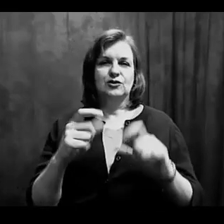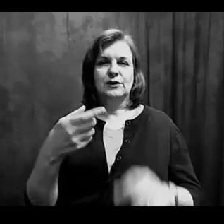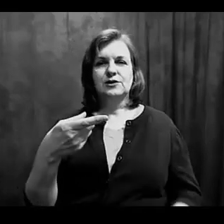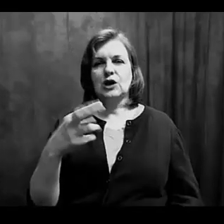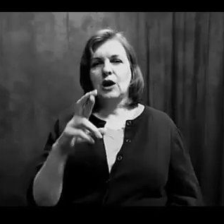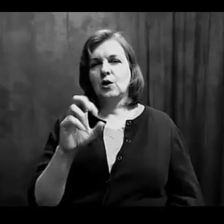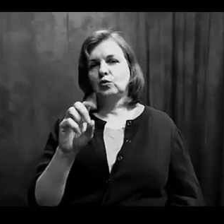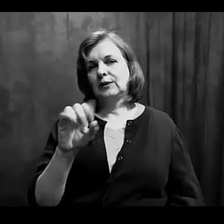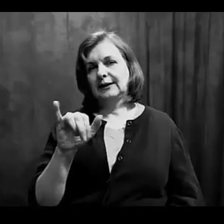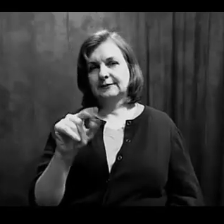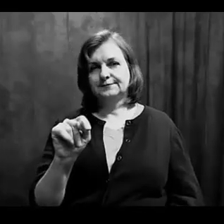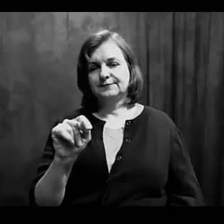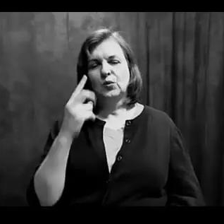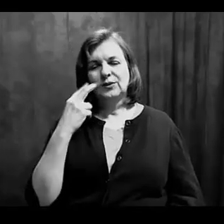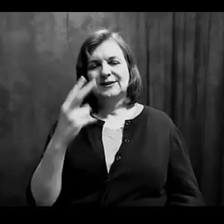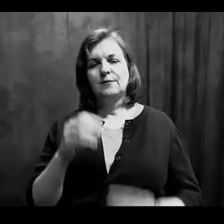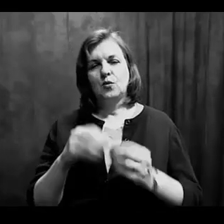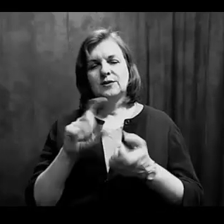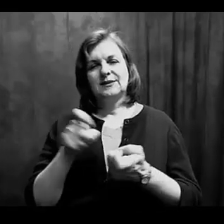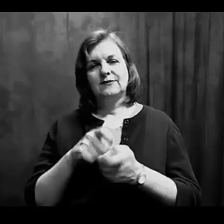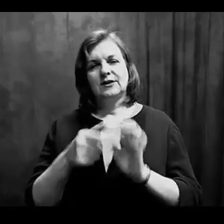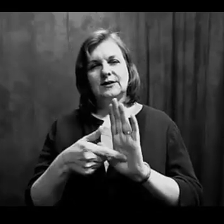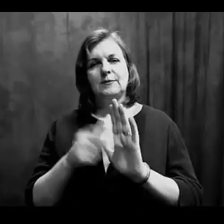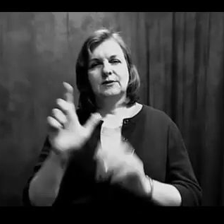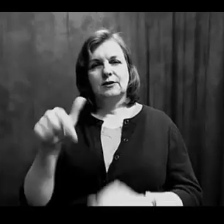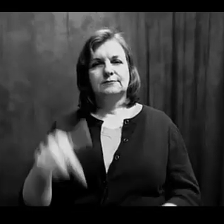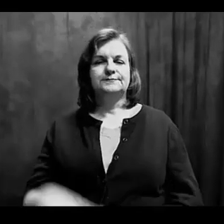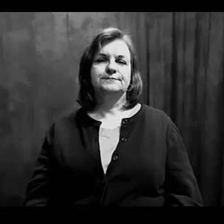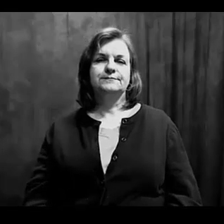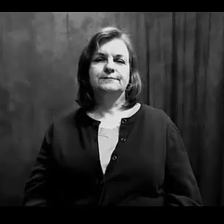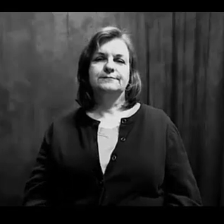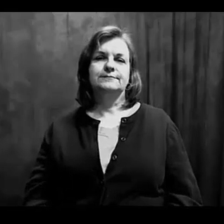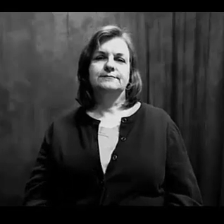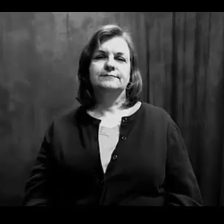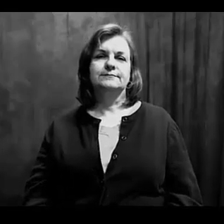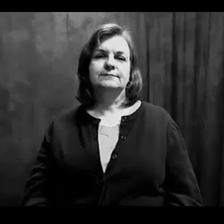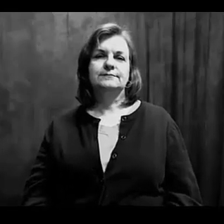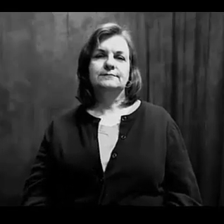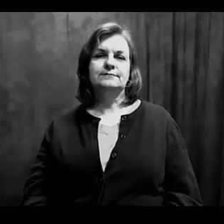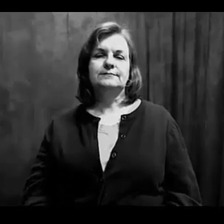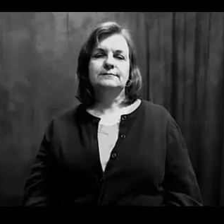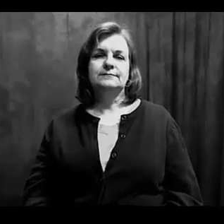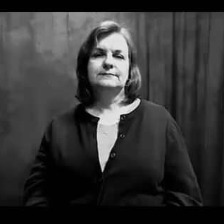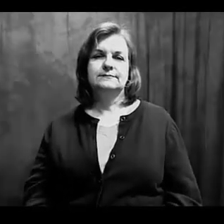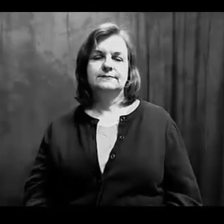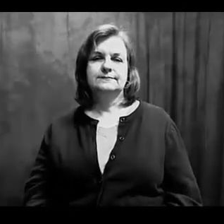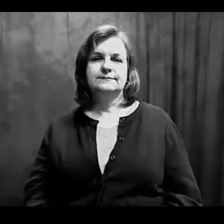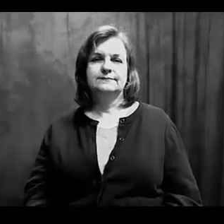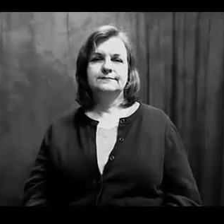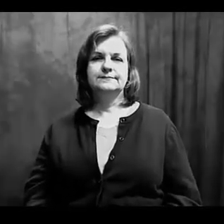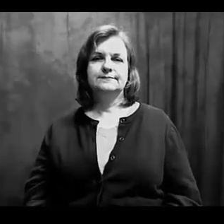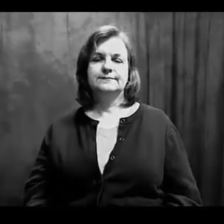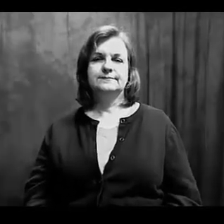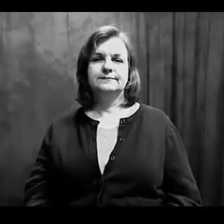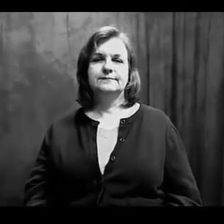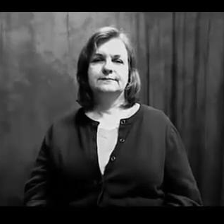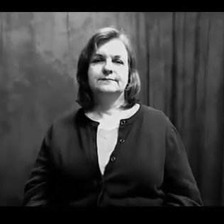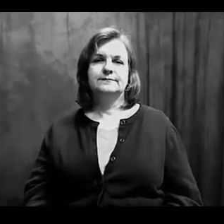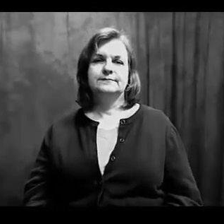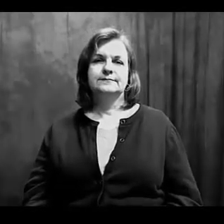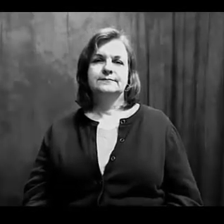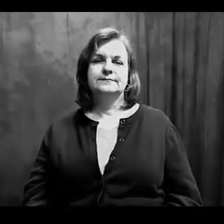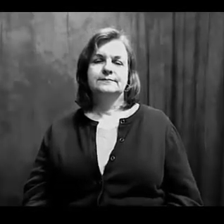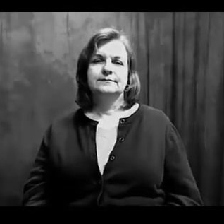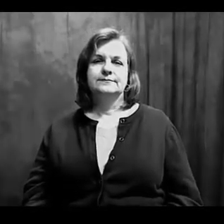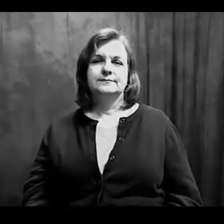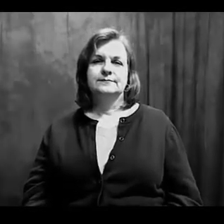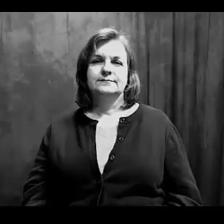we will look at these more with specific examples